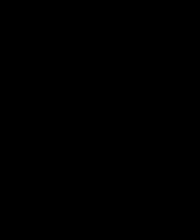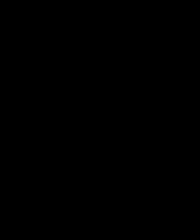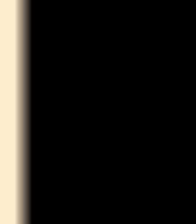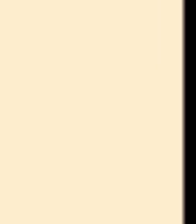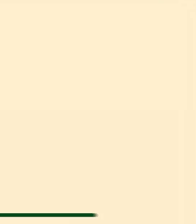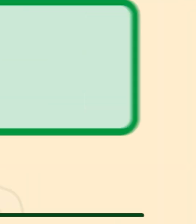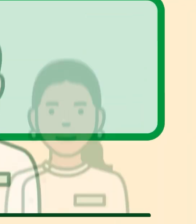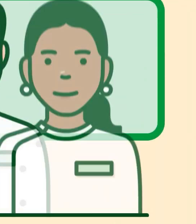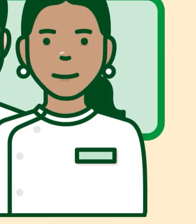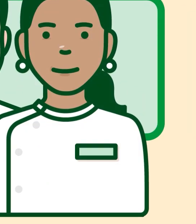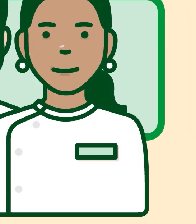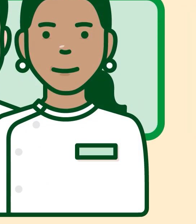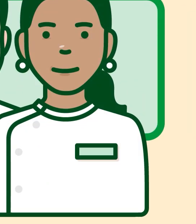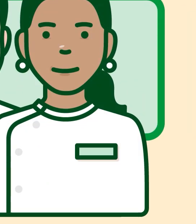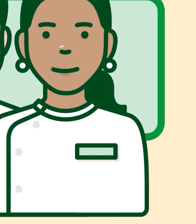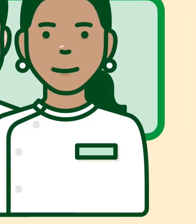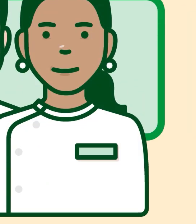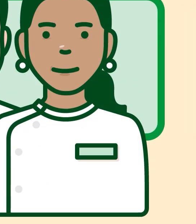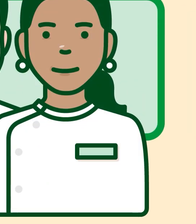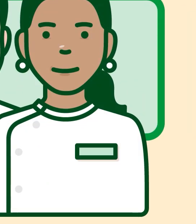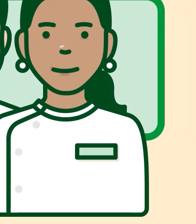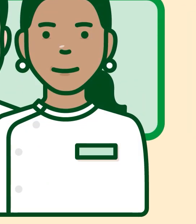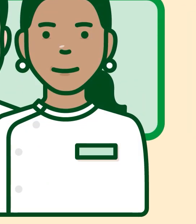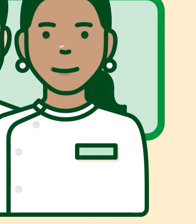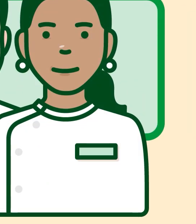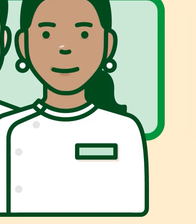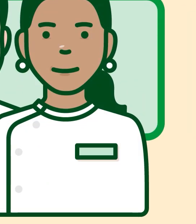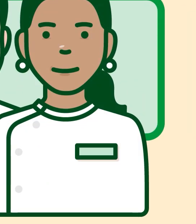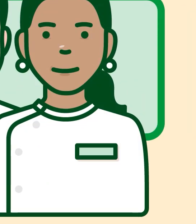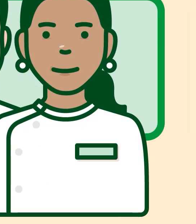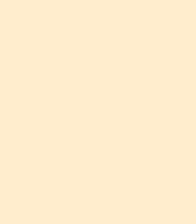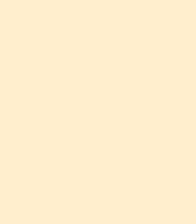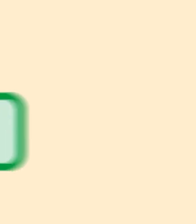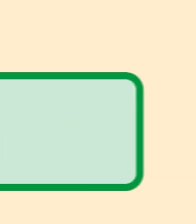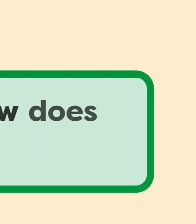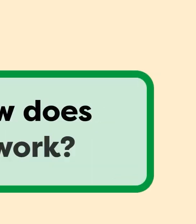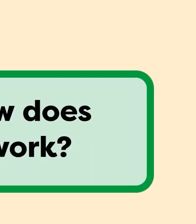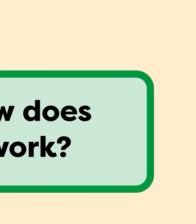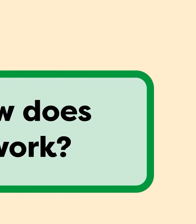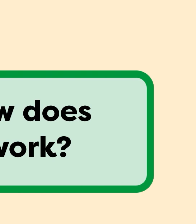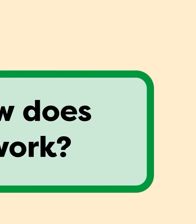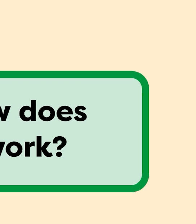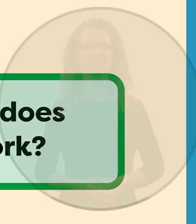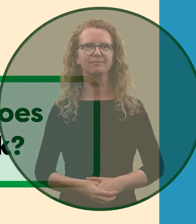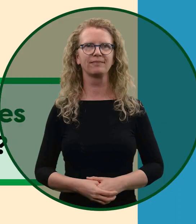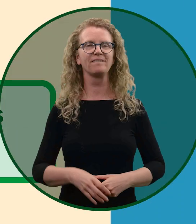Ask a pharmacist. Your questions about changes to the PBS answered What is the PBS and how does PBS medicine pricing work?